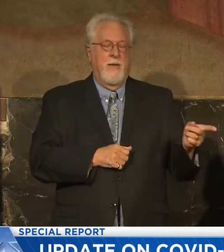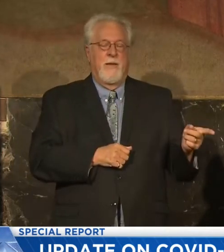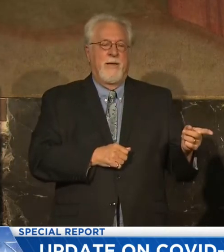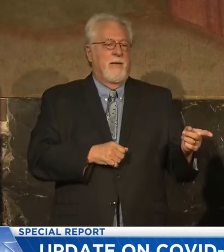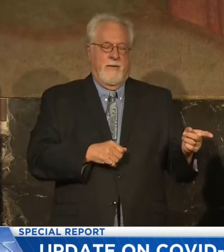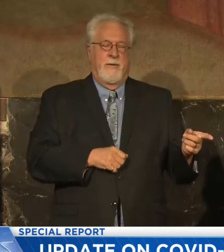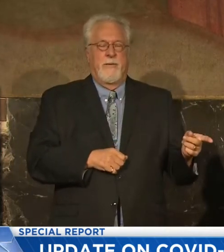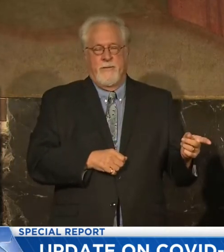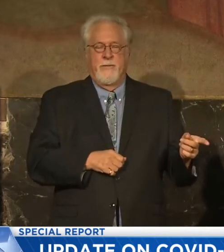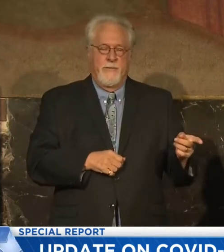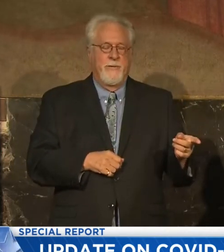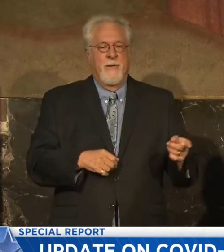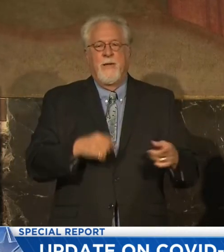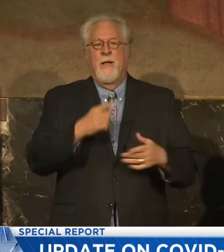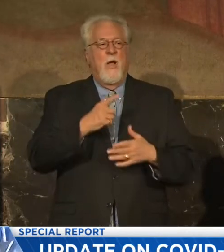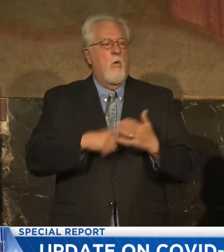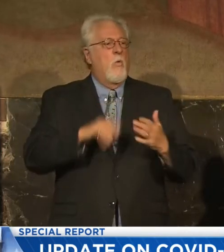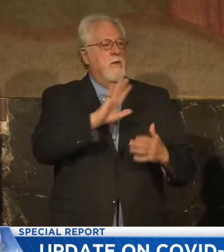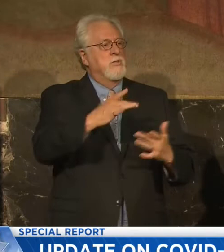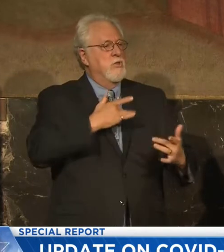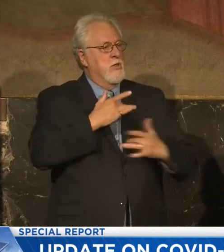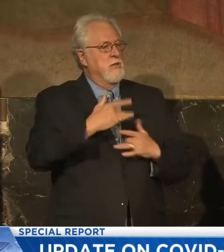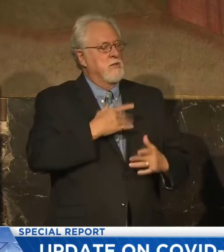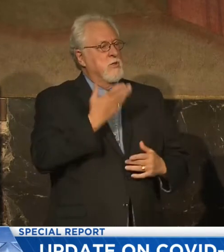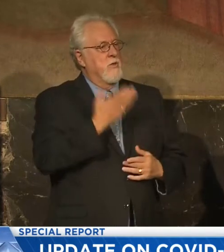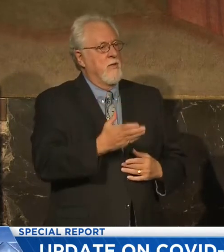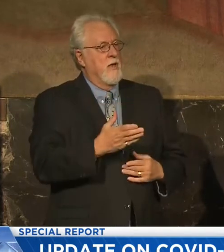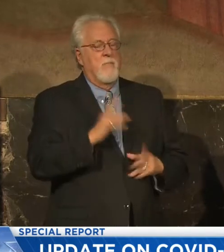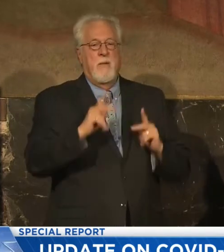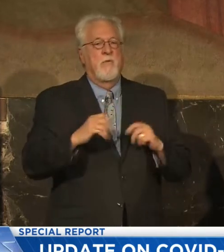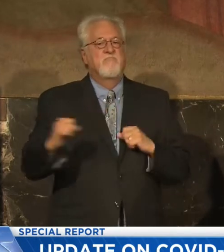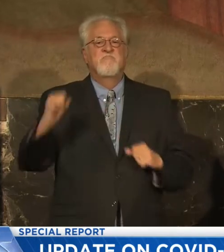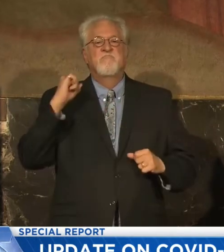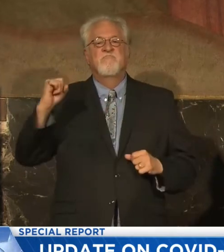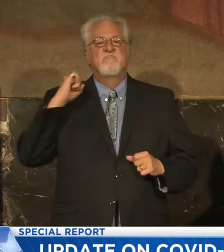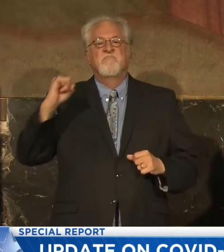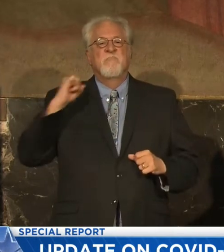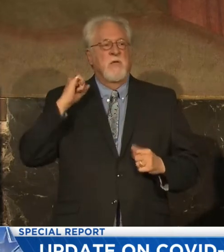CONGRESSIONAL DELEGATION. YES, SIR. SOCIAL DISTANCING WE DID SEE A LOT OF PEOPLE OVER THE WEEKEND THAT WEREN'T DOING THAT. YEAH.